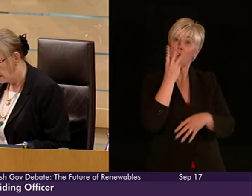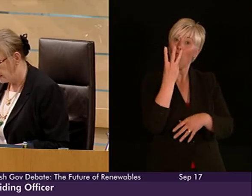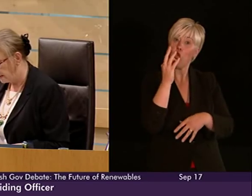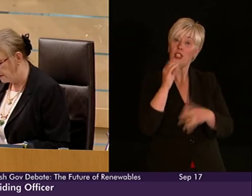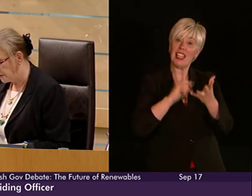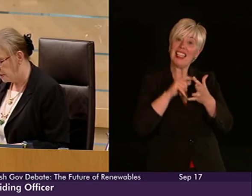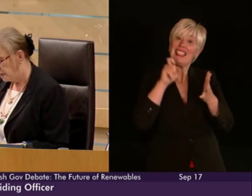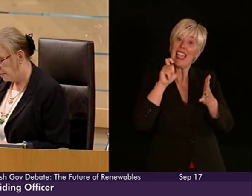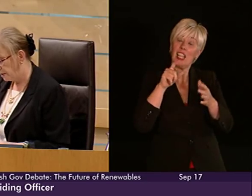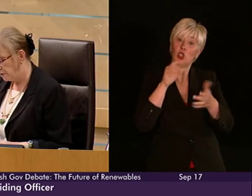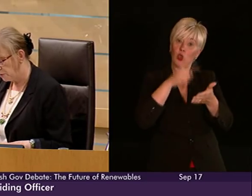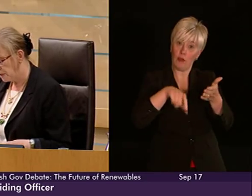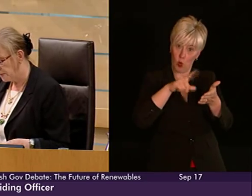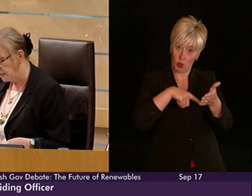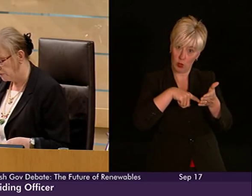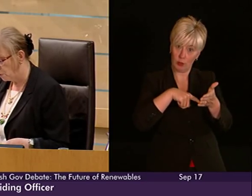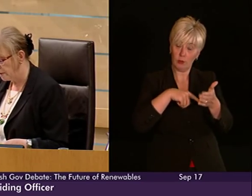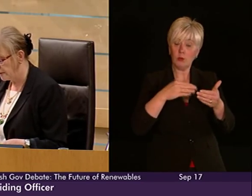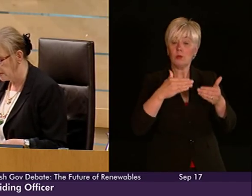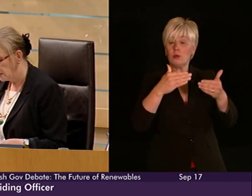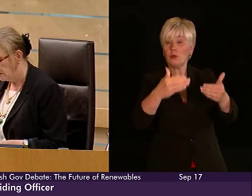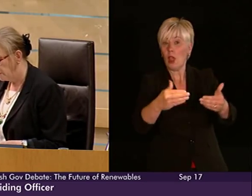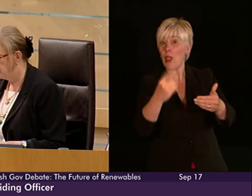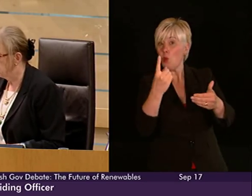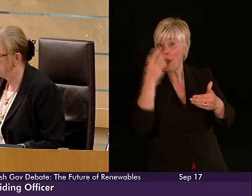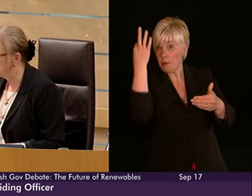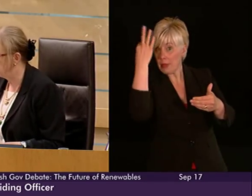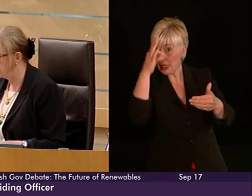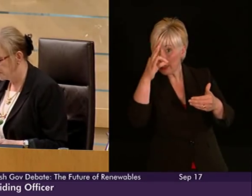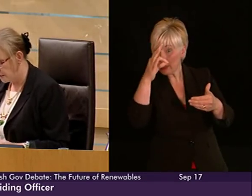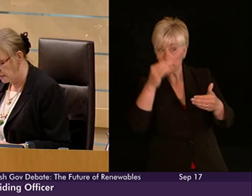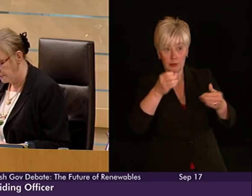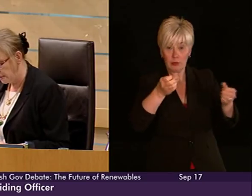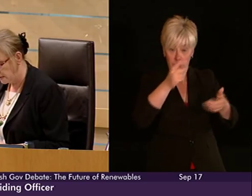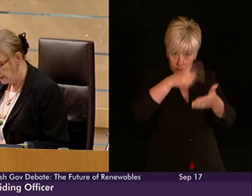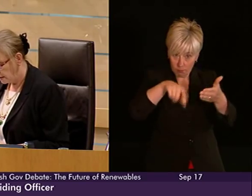Thereafter, I will allow a voting period of one minute for the first division after a